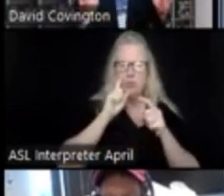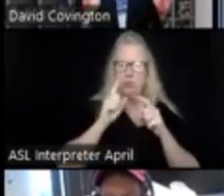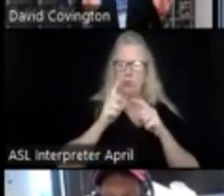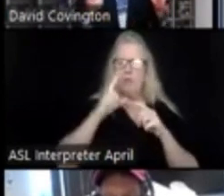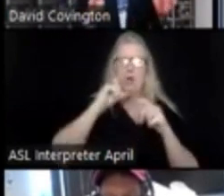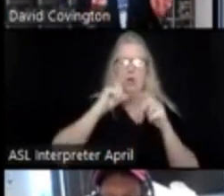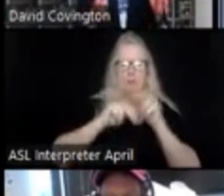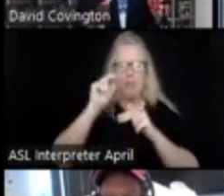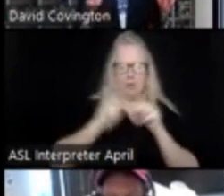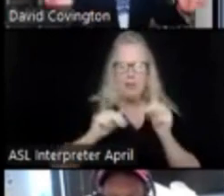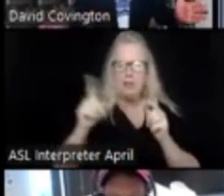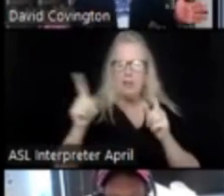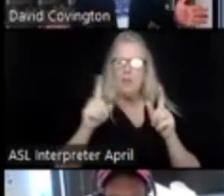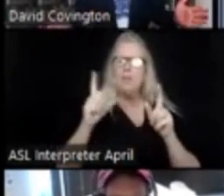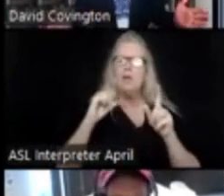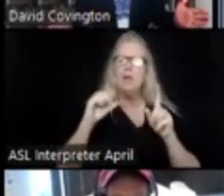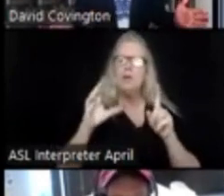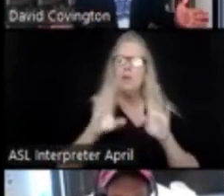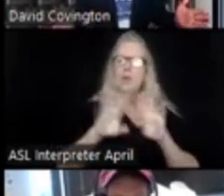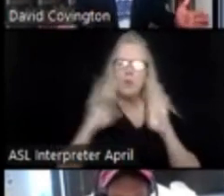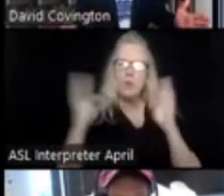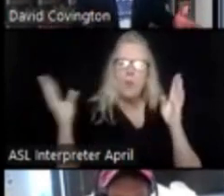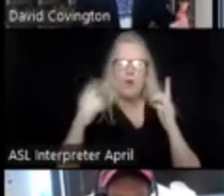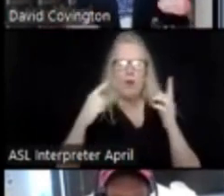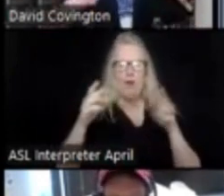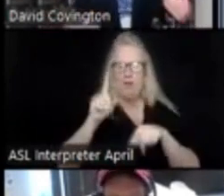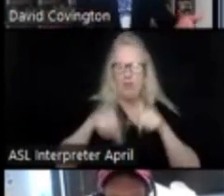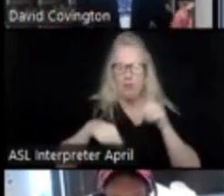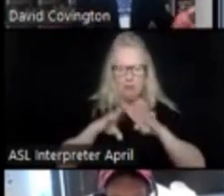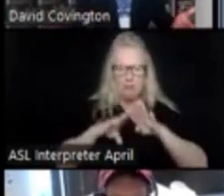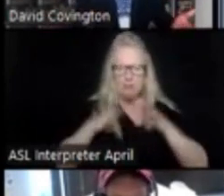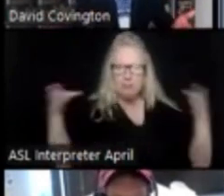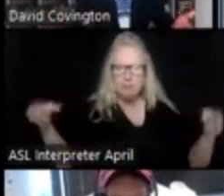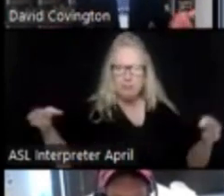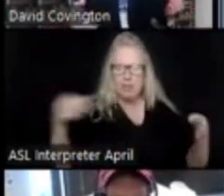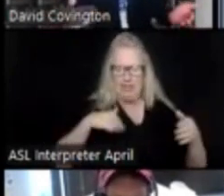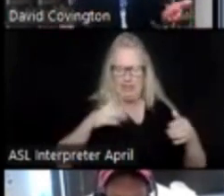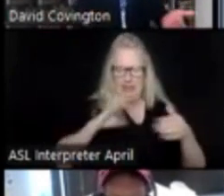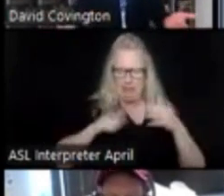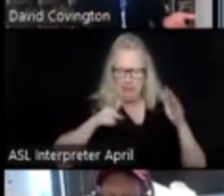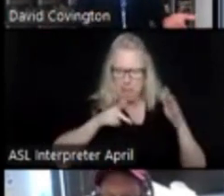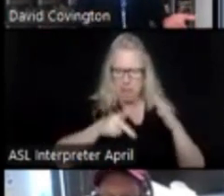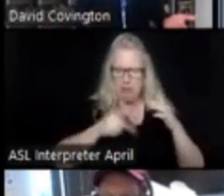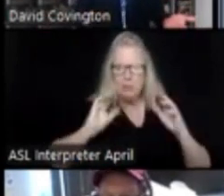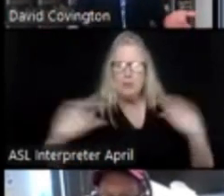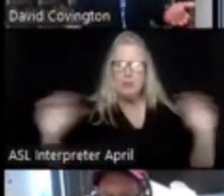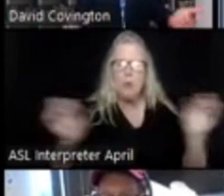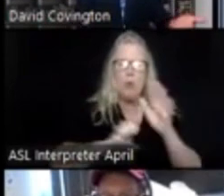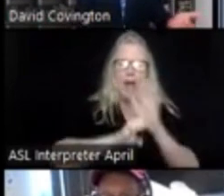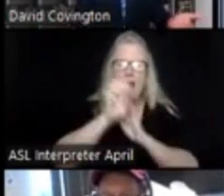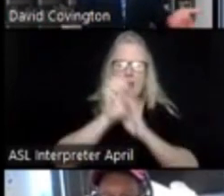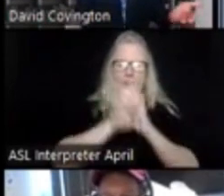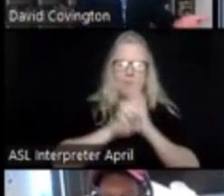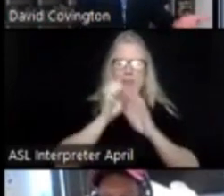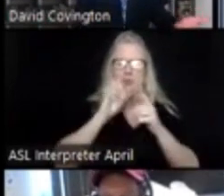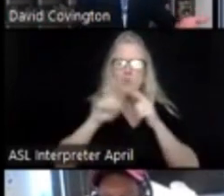THE DOOR IS NOT WIDE ENOUGH. I CAN GET IN THE DOOR, BUT THERE IS NO ELEVATOR TO WORK.